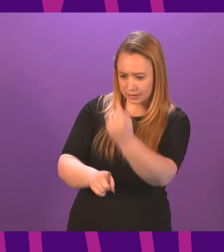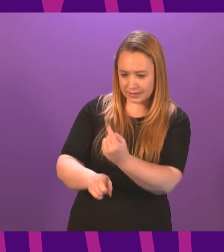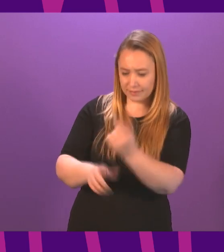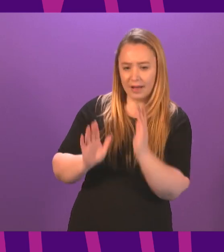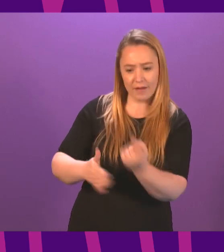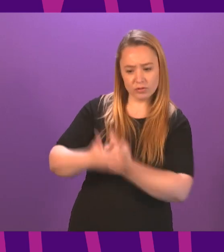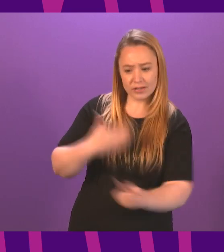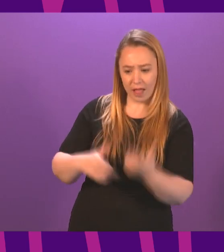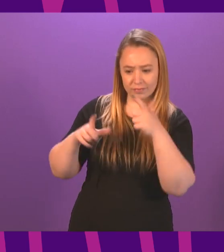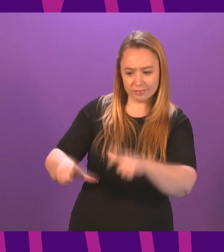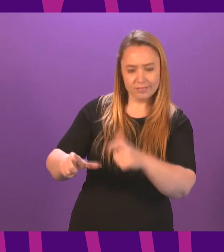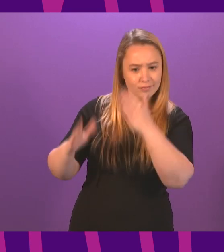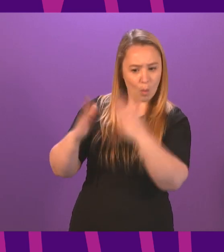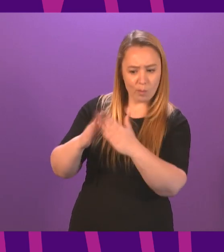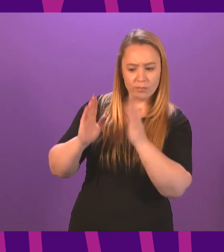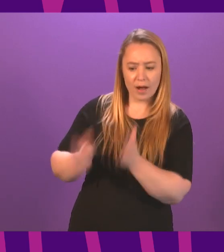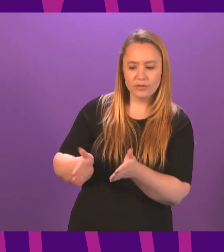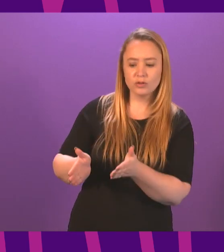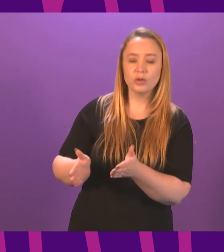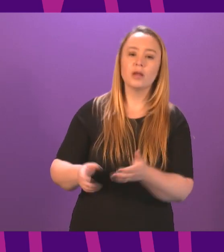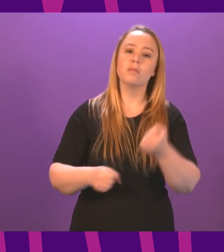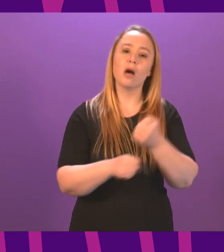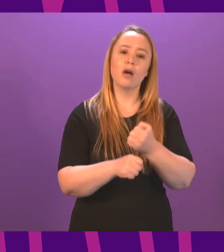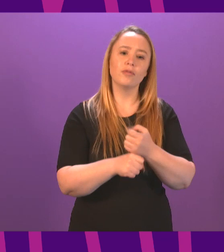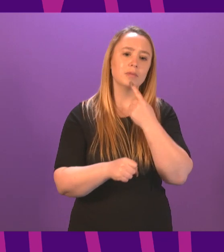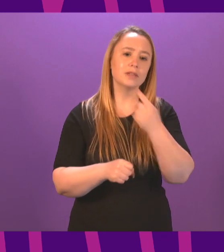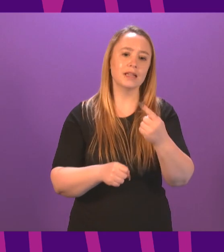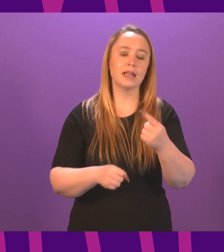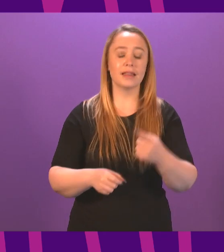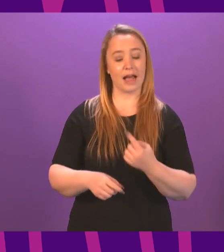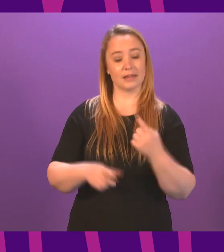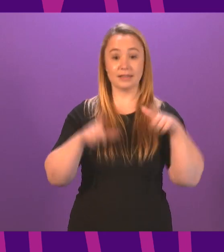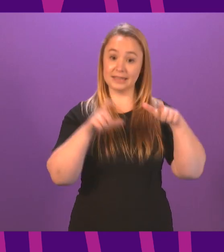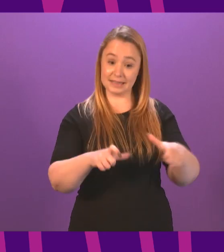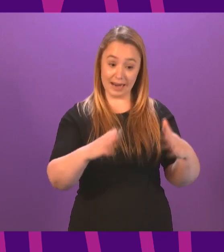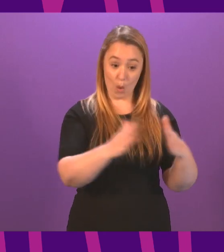suggests that compliance with self-isolation is low—it might be as low as one in four